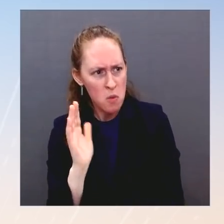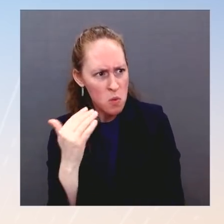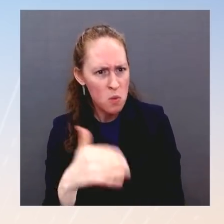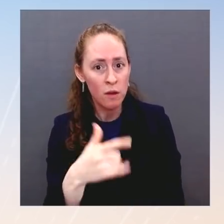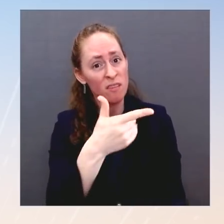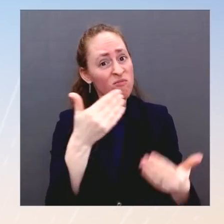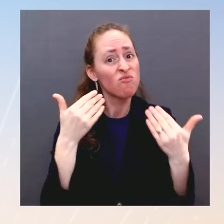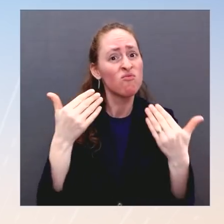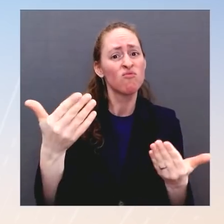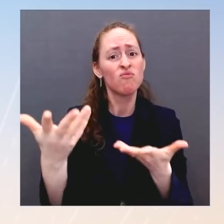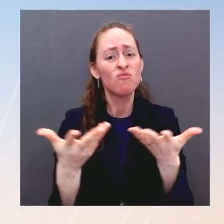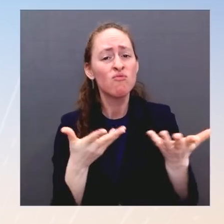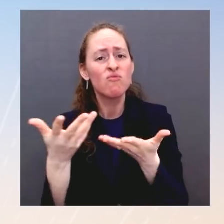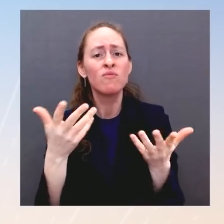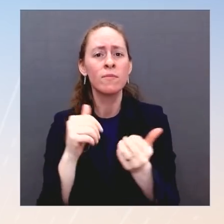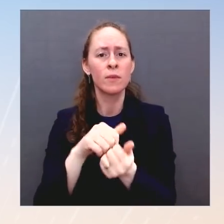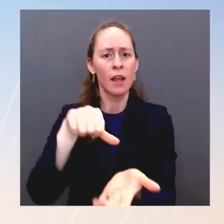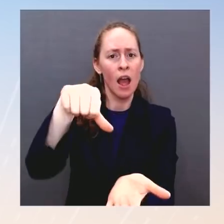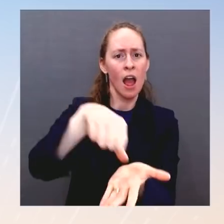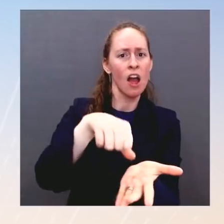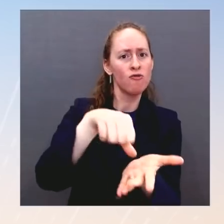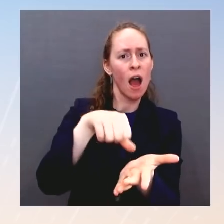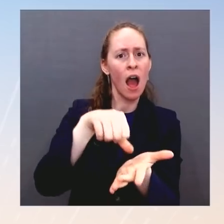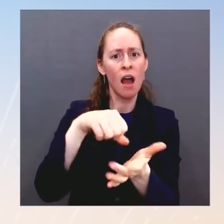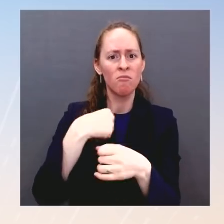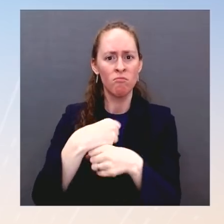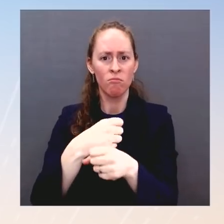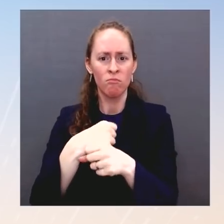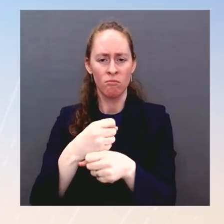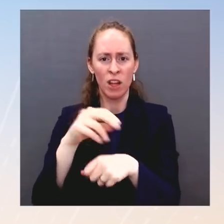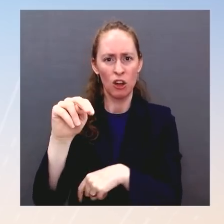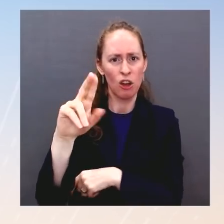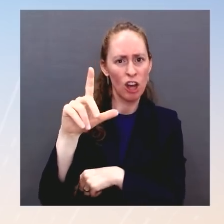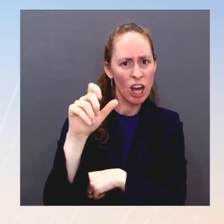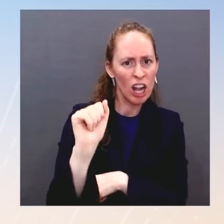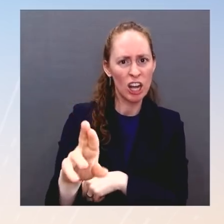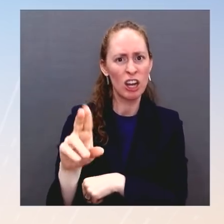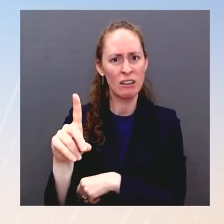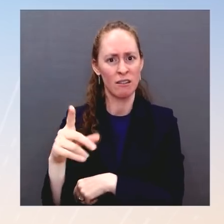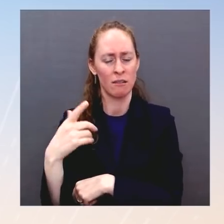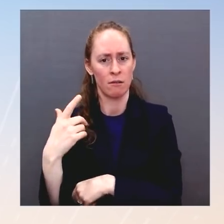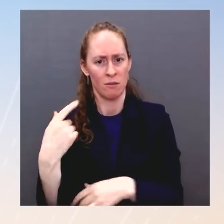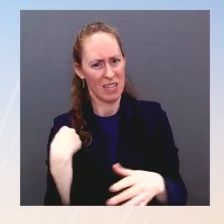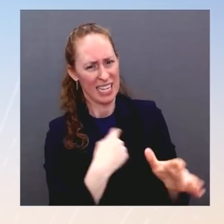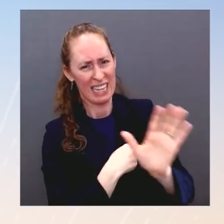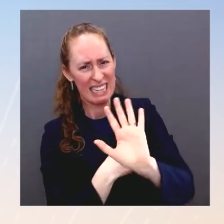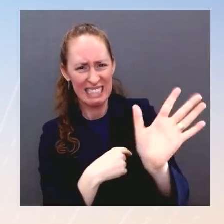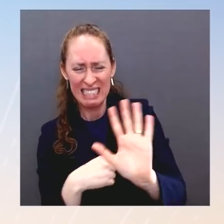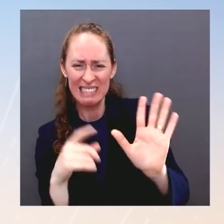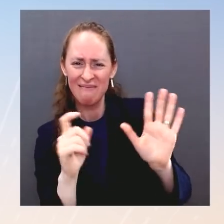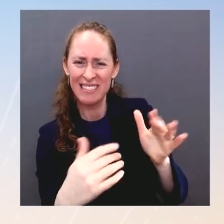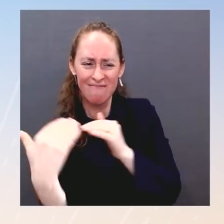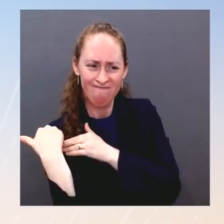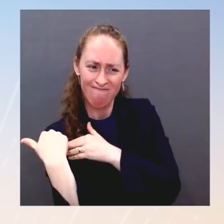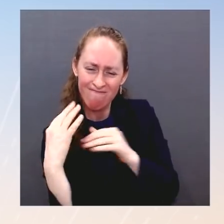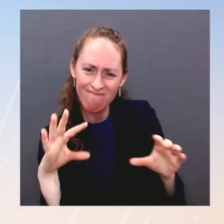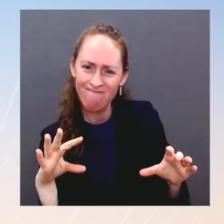So it is our responsibility. And -- and diplomacy means engaging even with countries where you have strong disagreement and strong opposition.